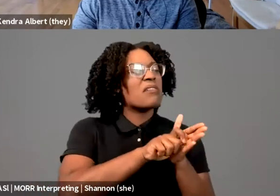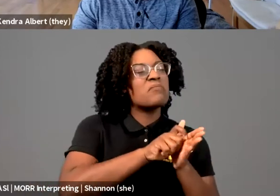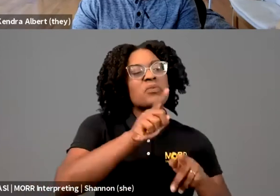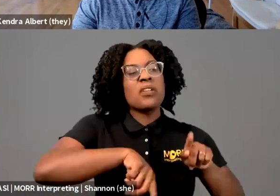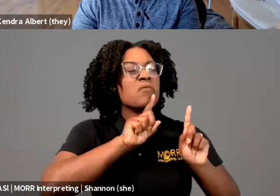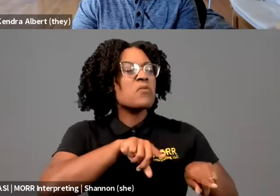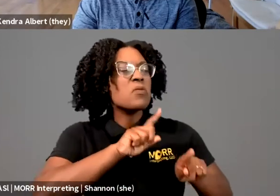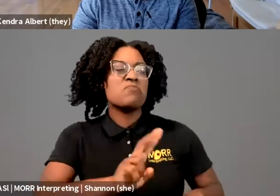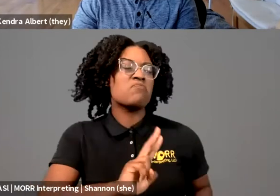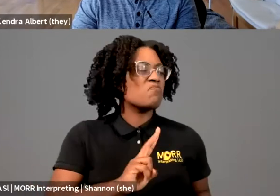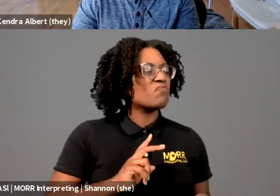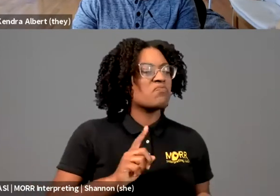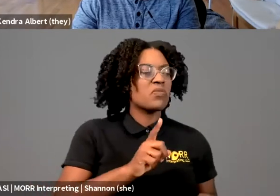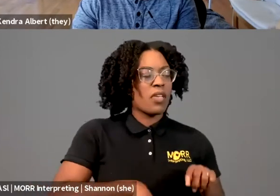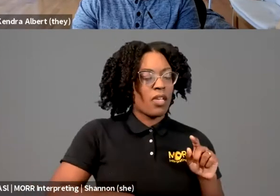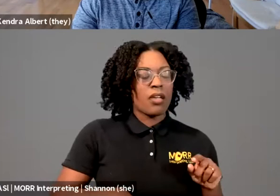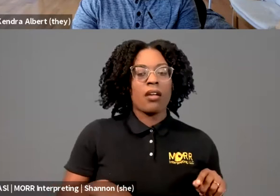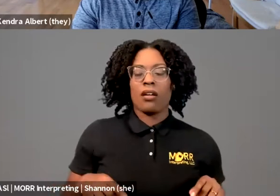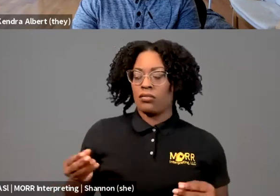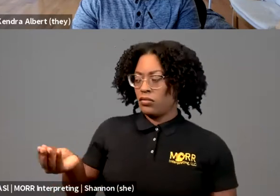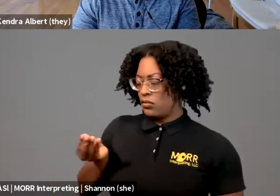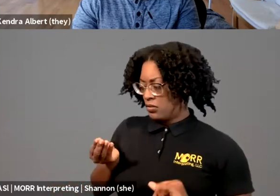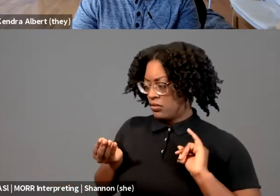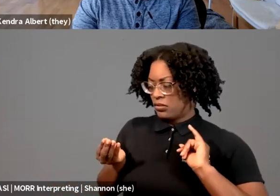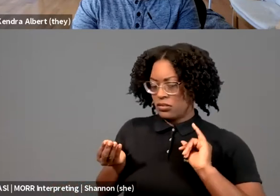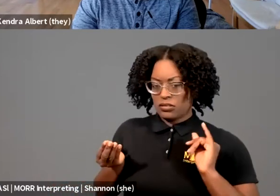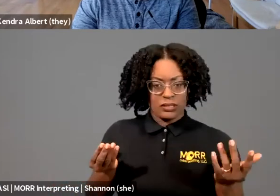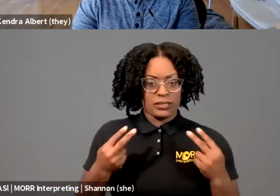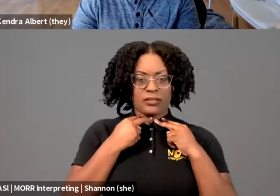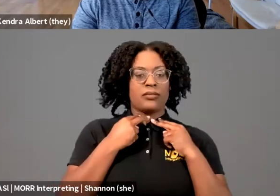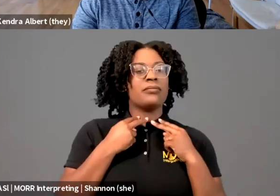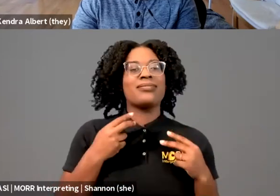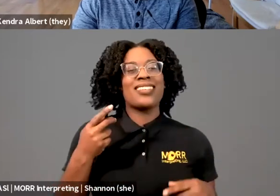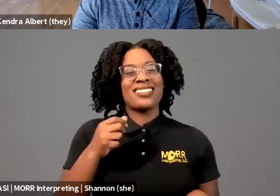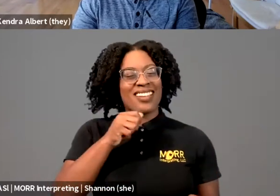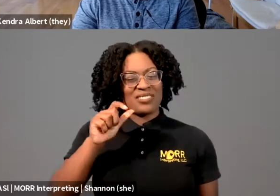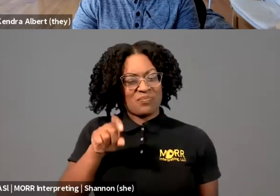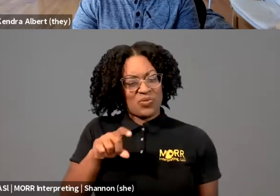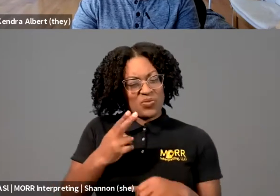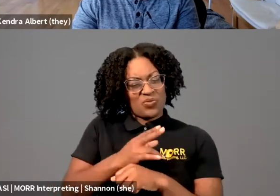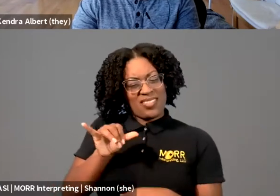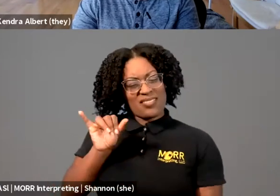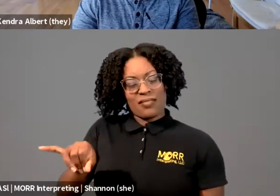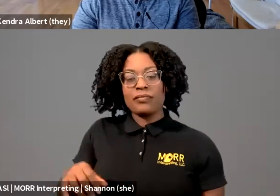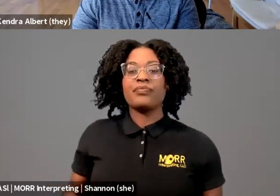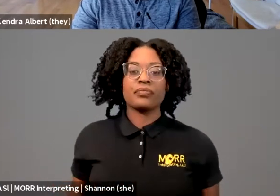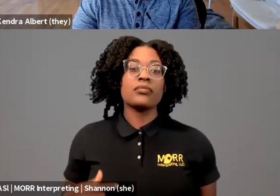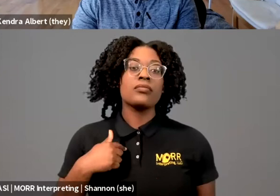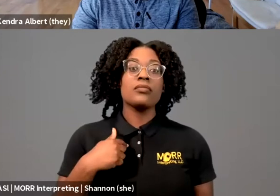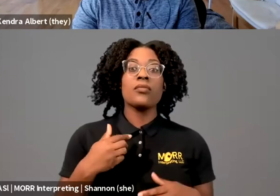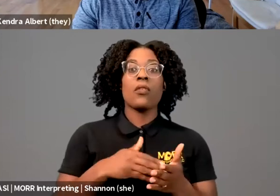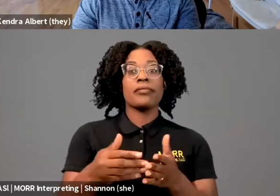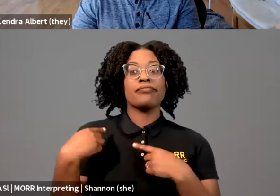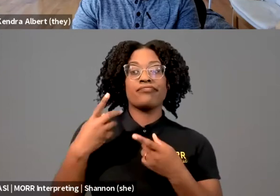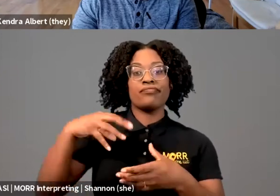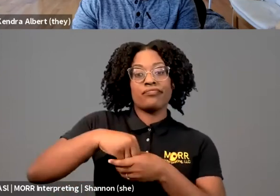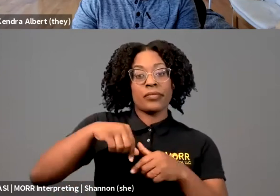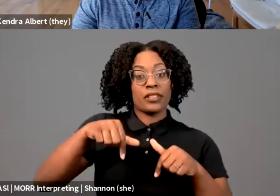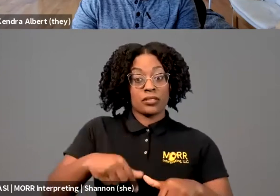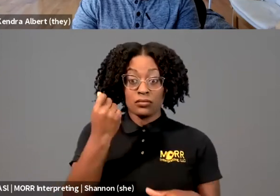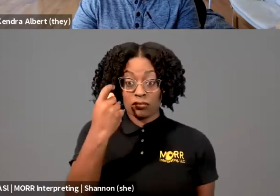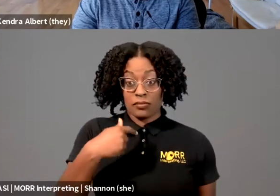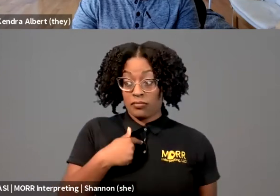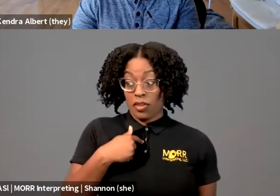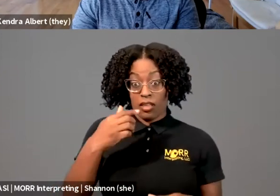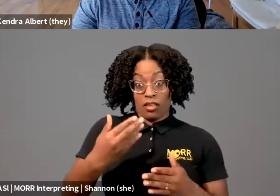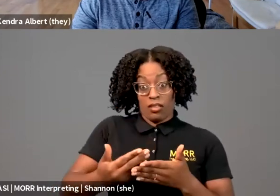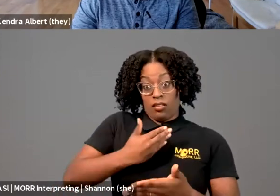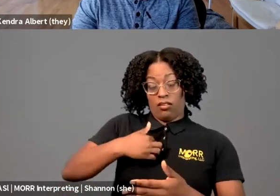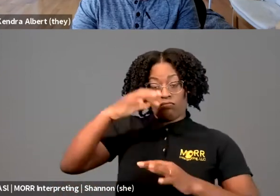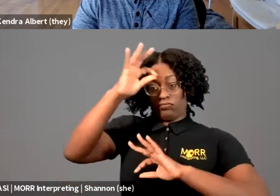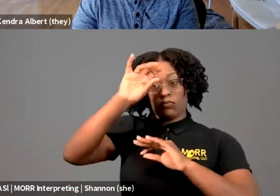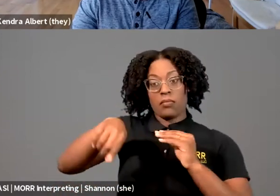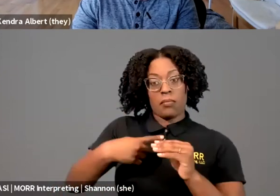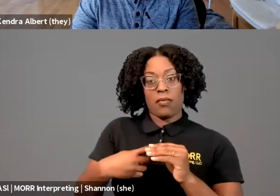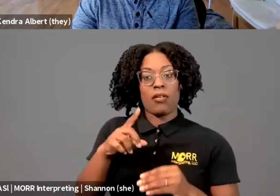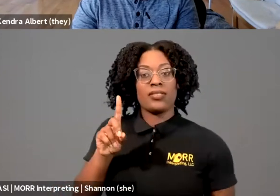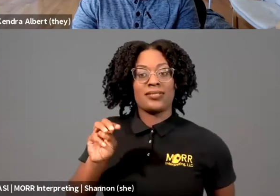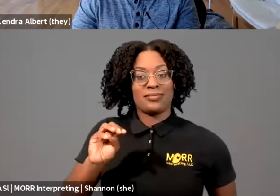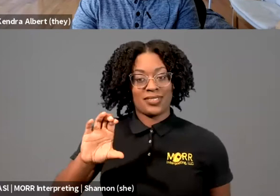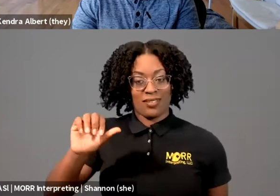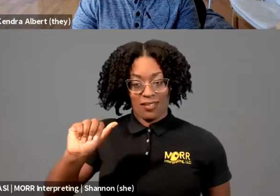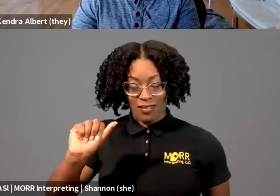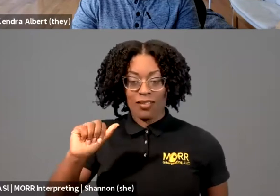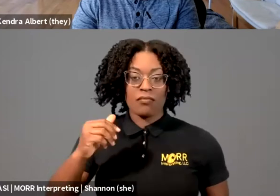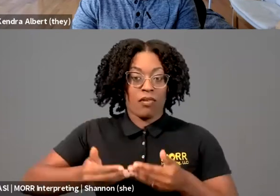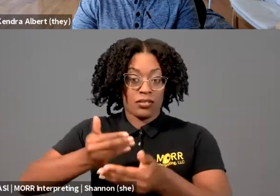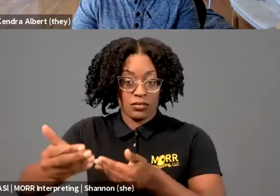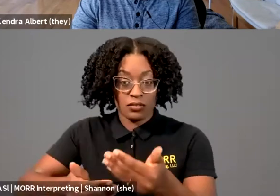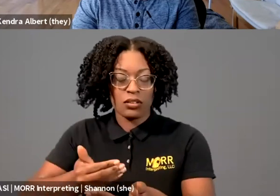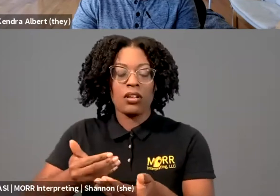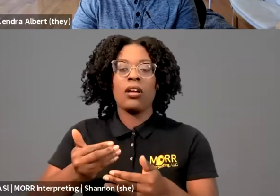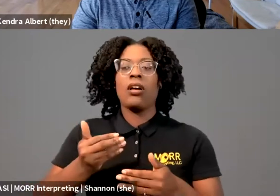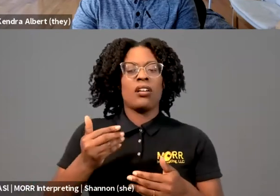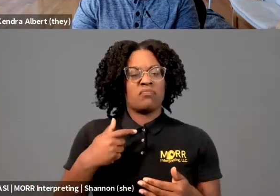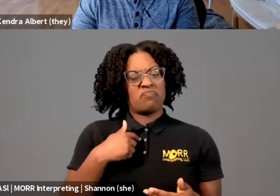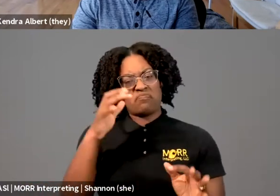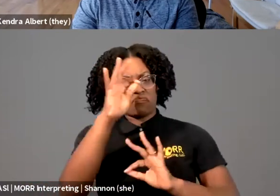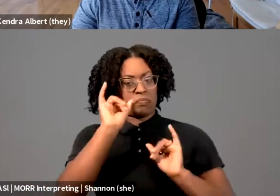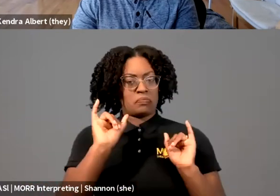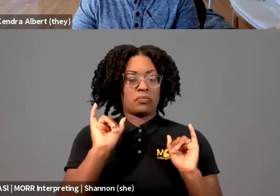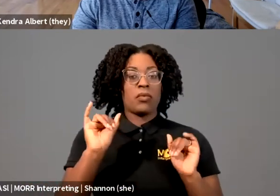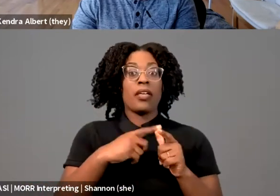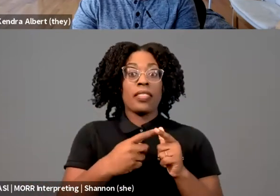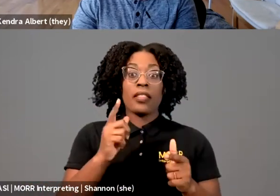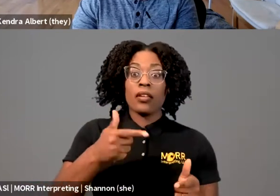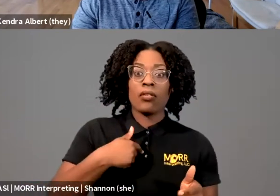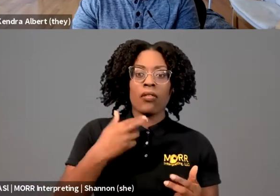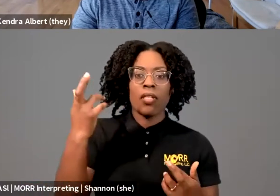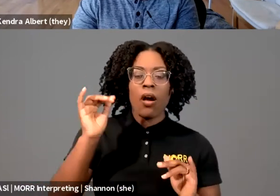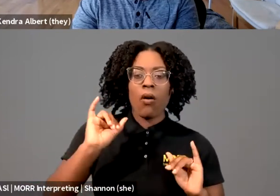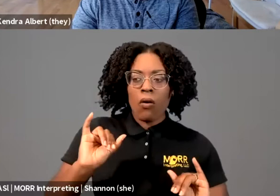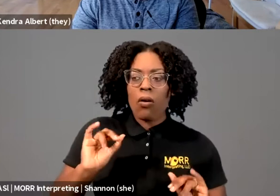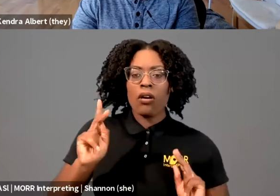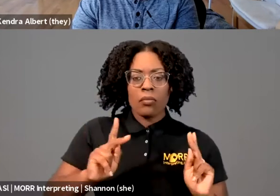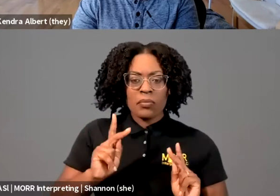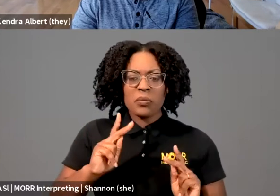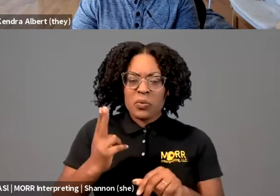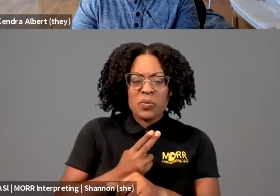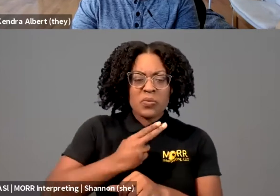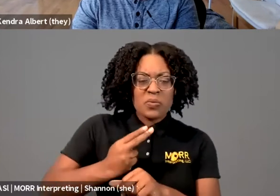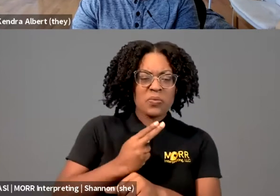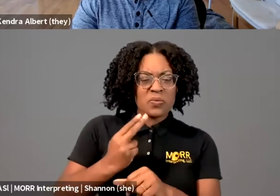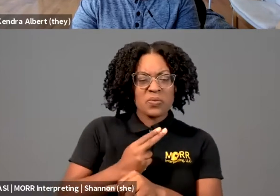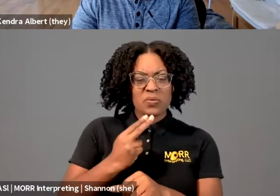at some point are, a lot of cases. They were used as a weapon to silence the journalists, that it's definitely not the purpose of the DMCA takedown, it's supposed to be for copyright infringement. So at some point I learned a lot during this work because I didn't know about the DMCA take down notices, the DMCA take-down process, but I didn't know that it was so common that they misused it, like they used it at some wrong point.